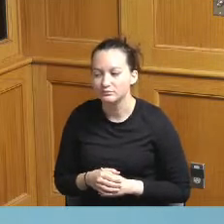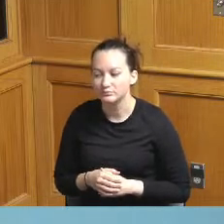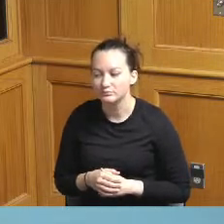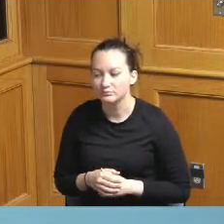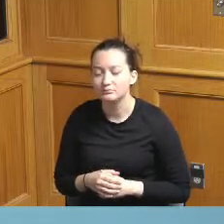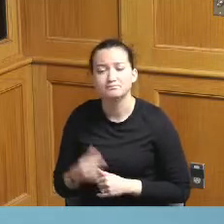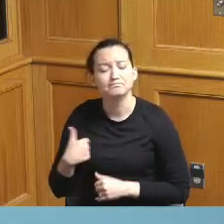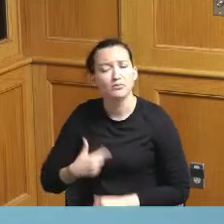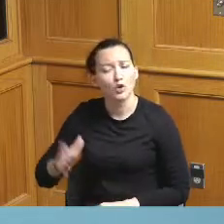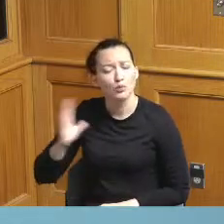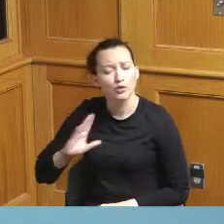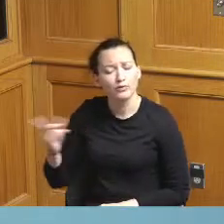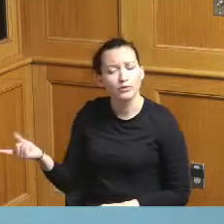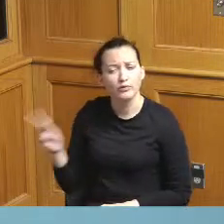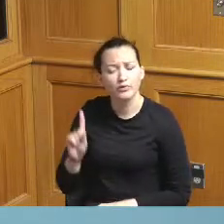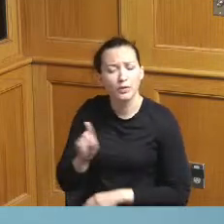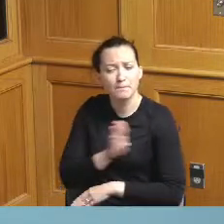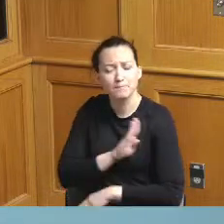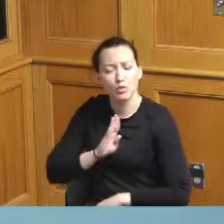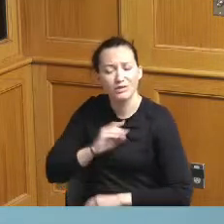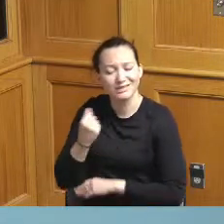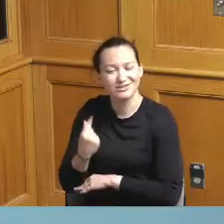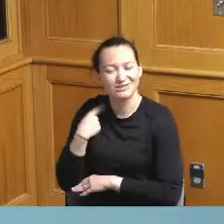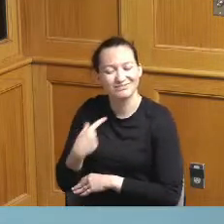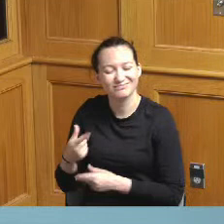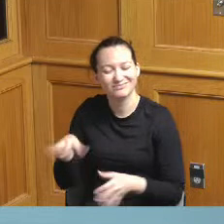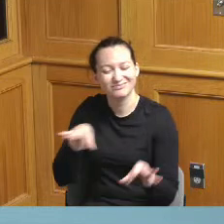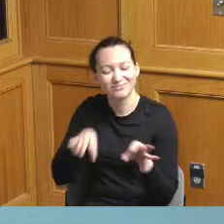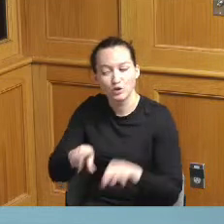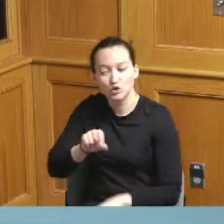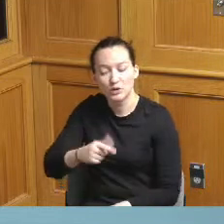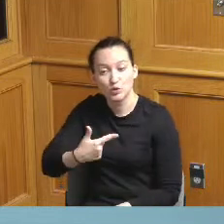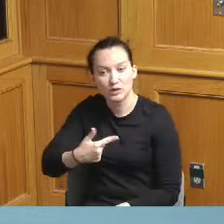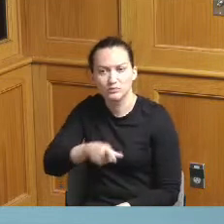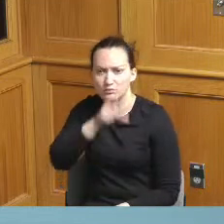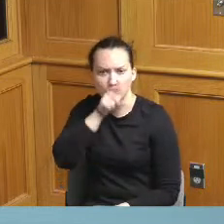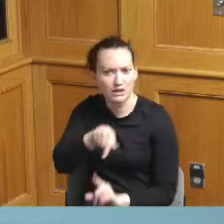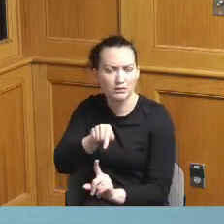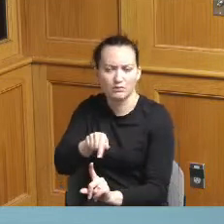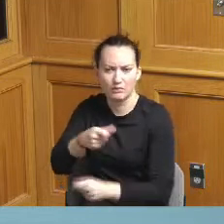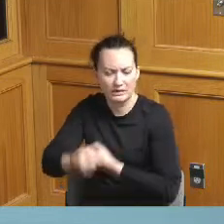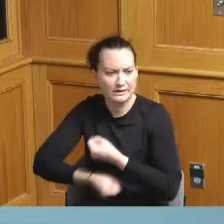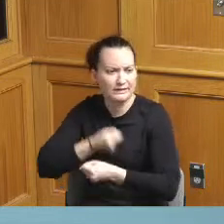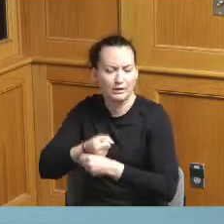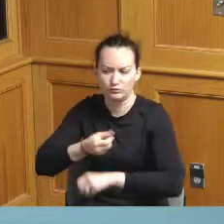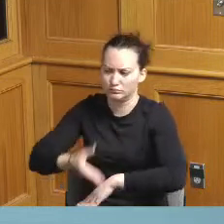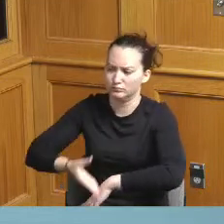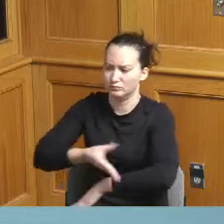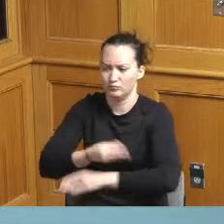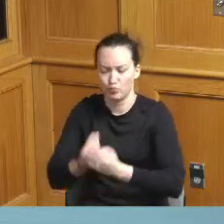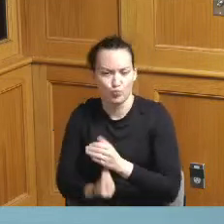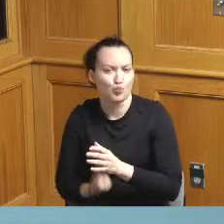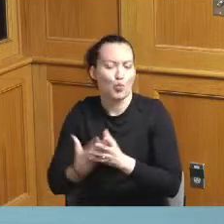when I was before the Board last year I explained that 2021 was really a year of growth for us 2022